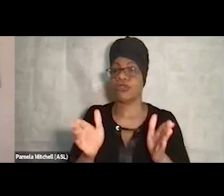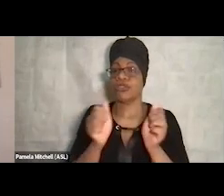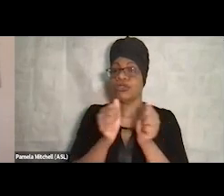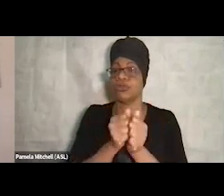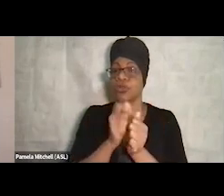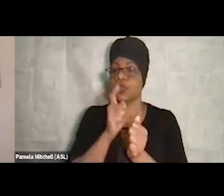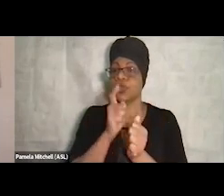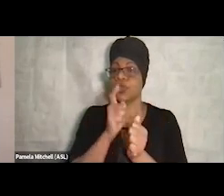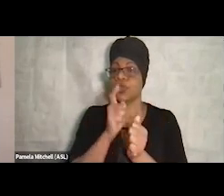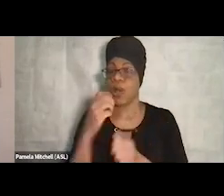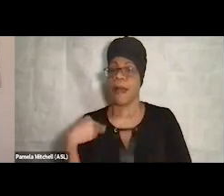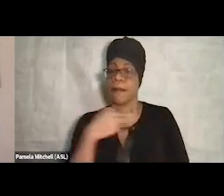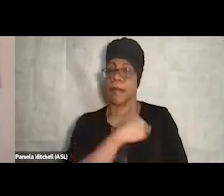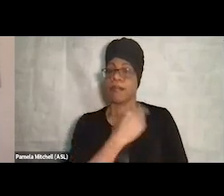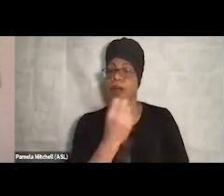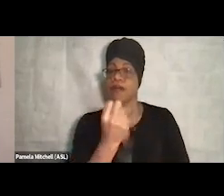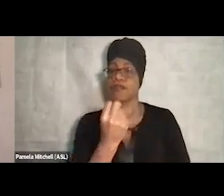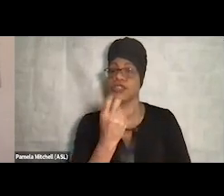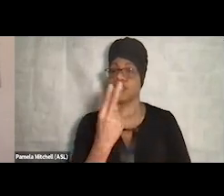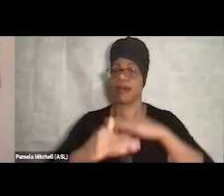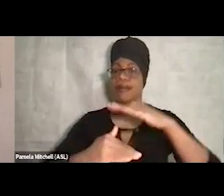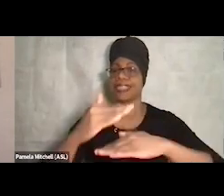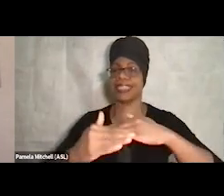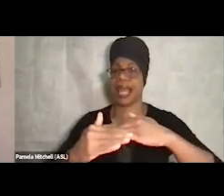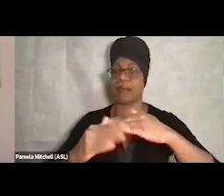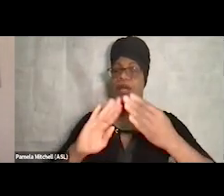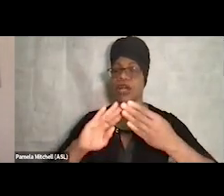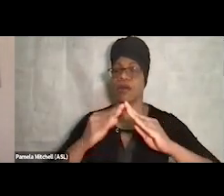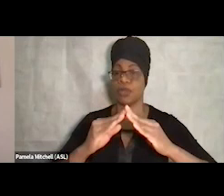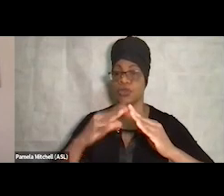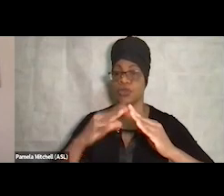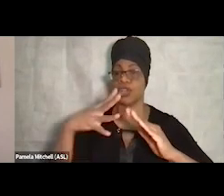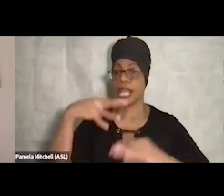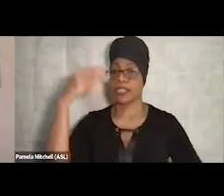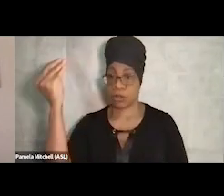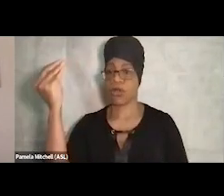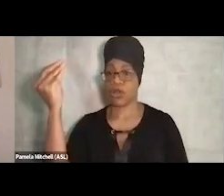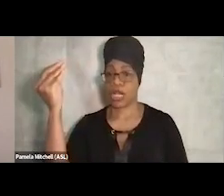a member of the 12-step community externally. And he was there,